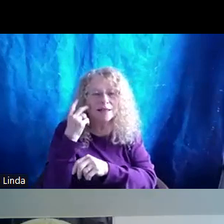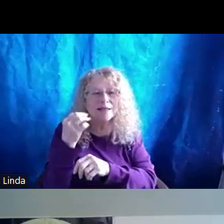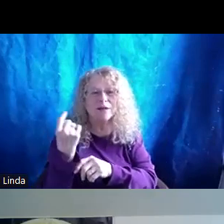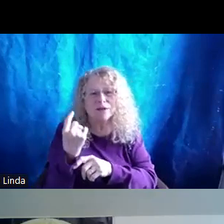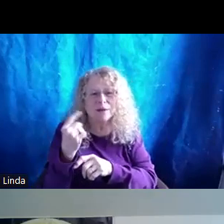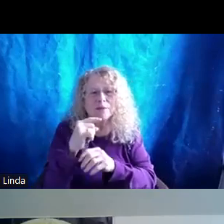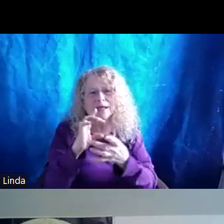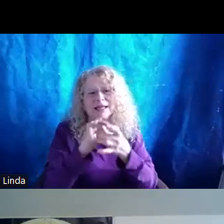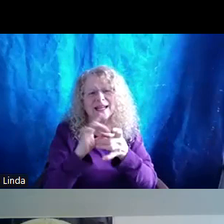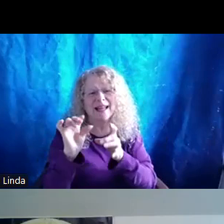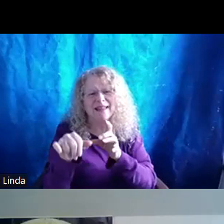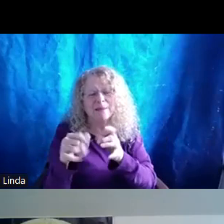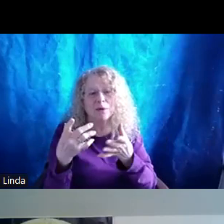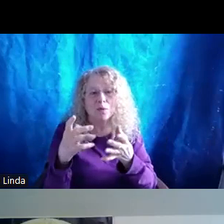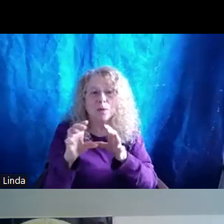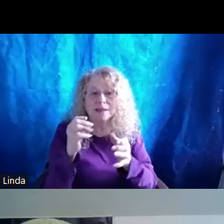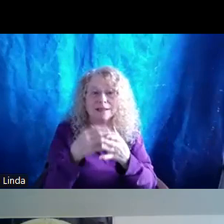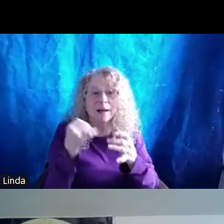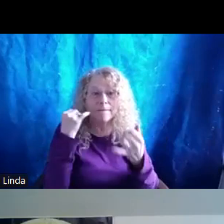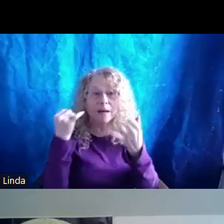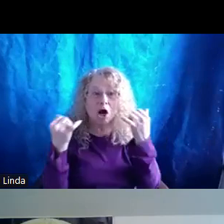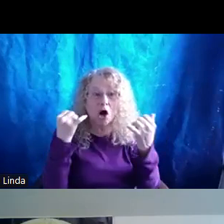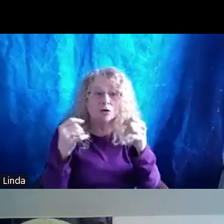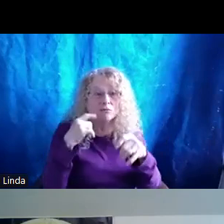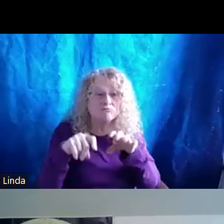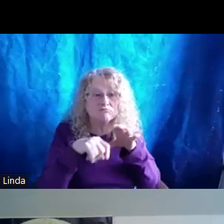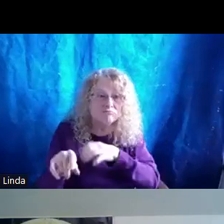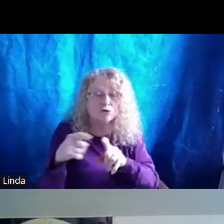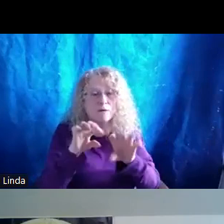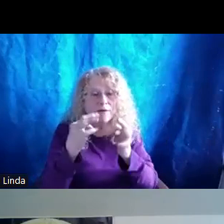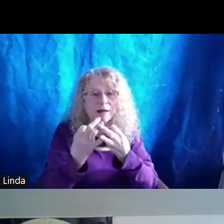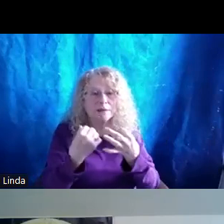WE HAD FAMILIES WHO HAD TO HAVE THEIR CASES CLOSED BECAUSE THEY COULDN'T FIND A PROVIDER.